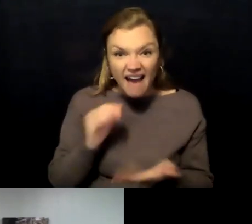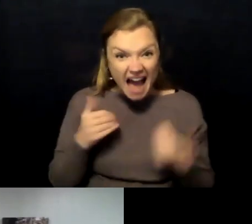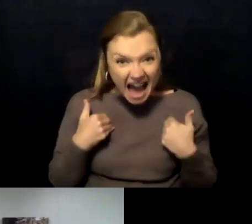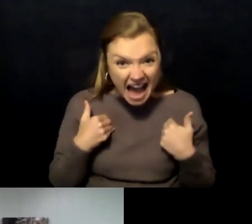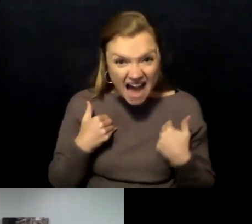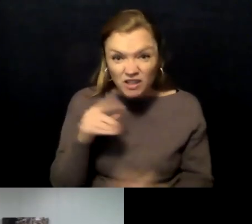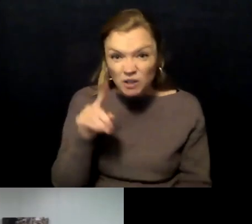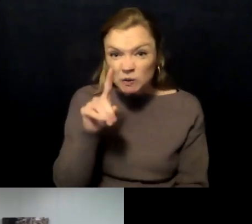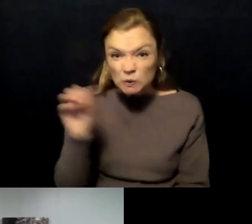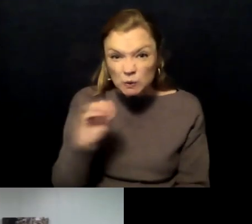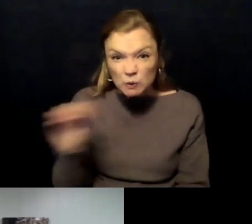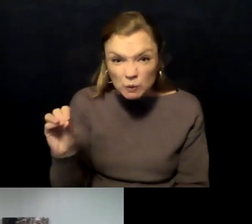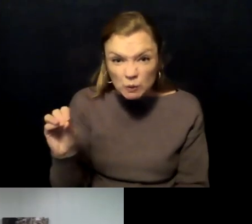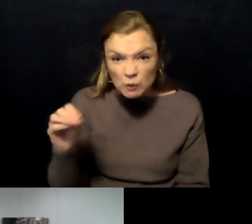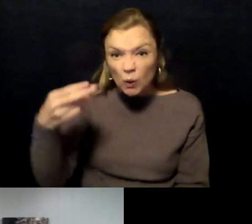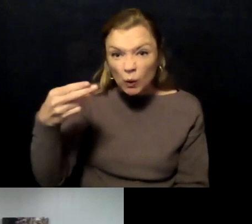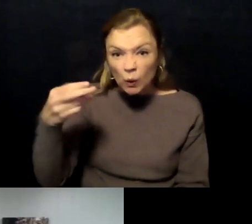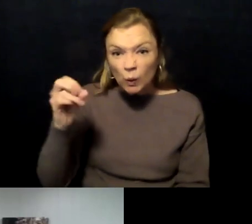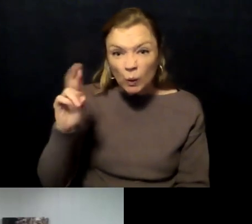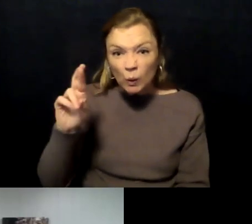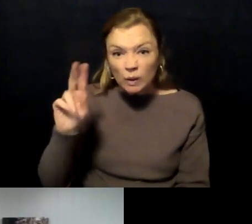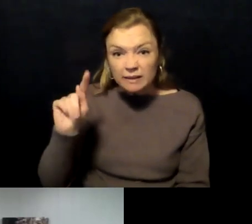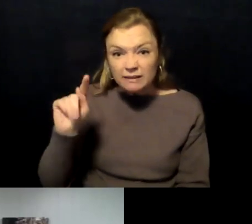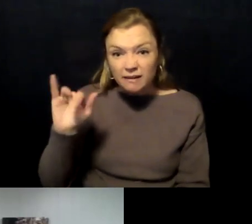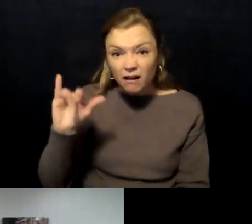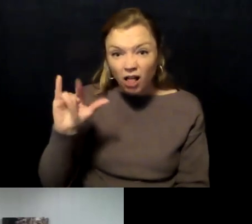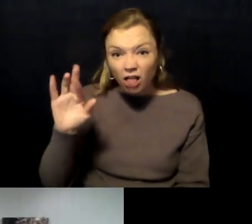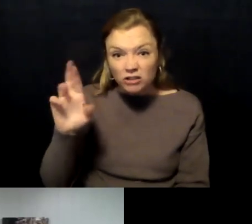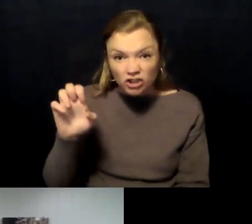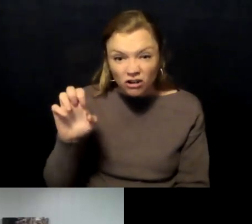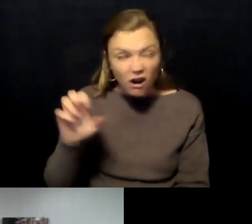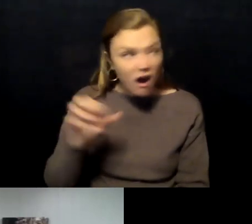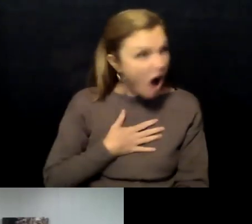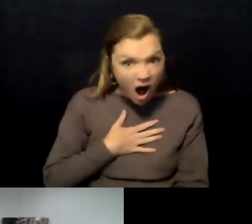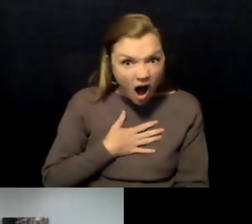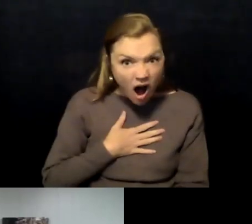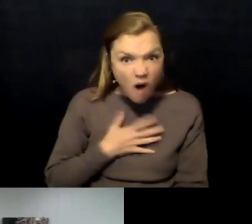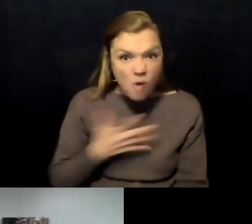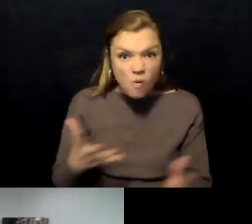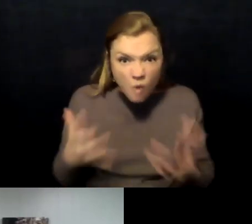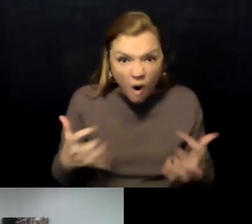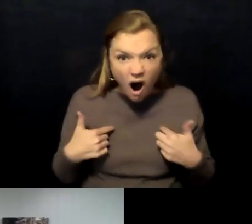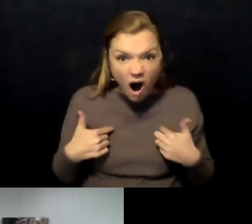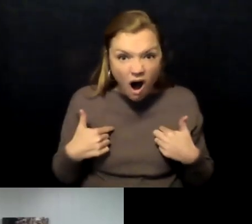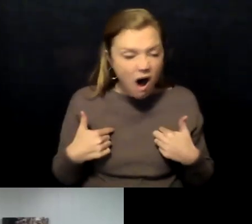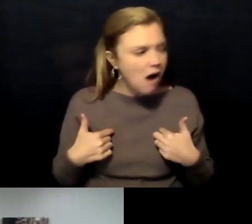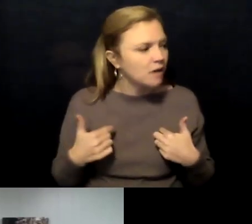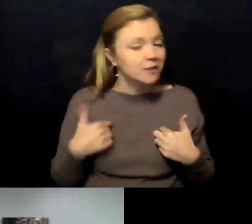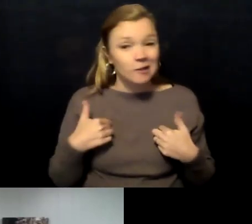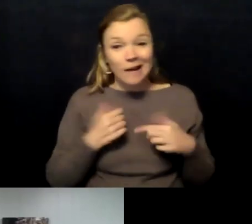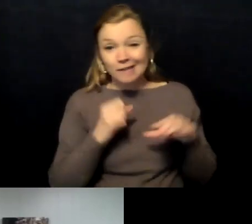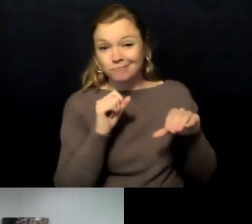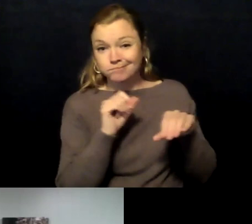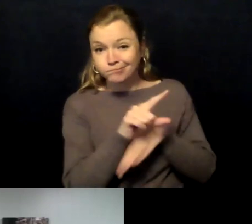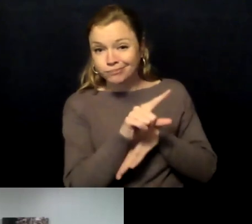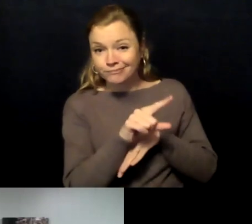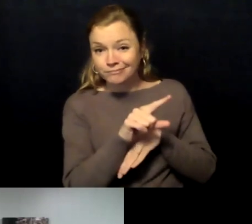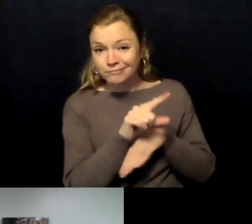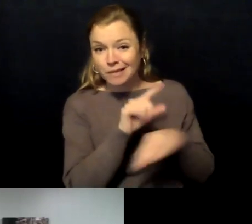So I actually sent an email to the Zoo, to the head of horticulture at that timeM